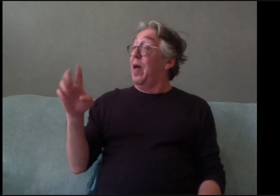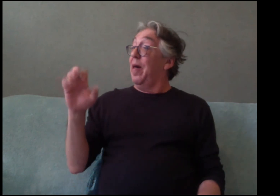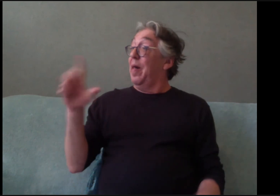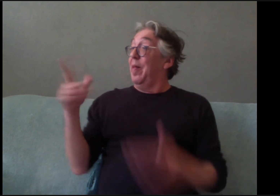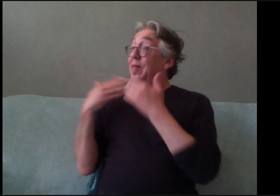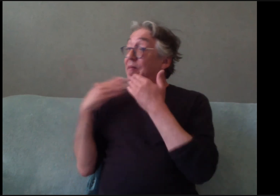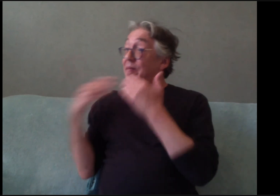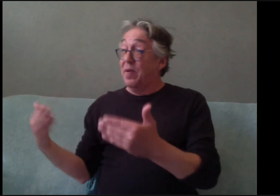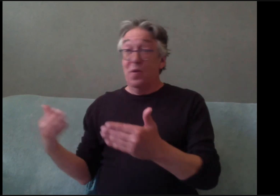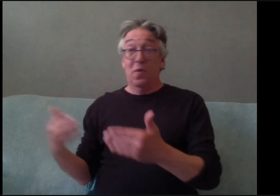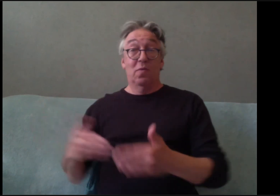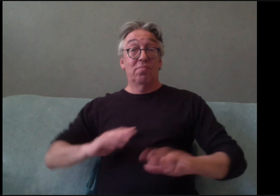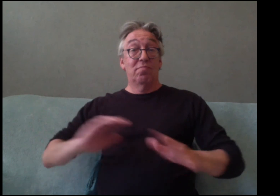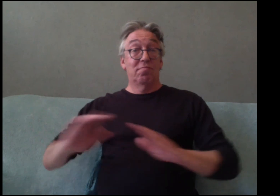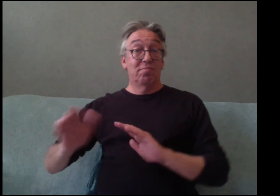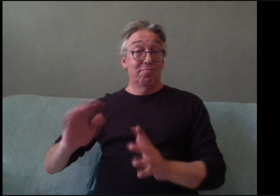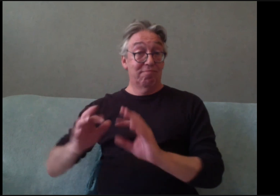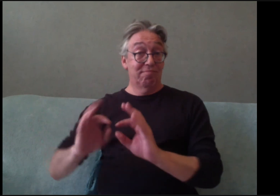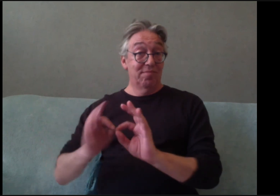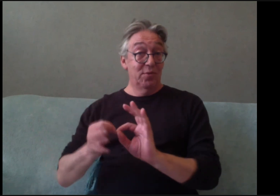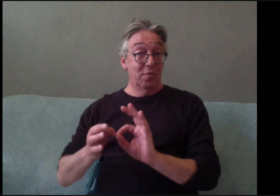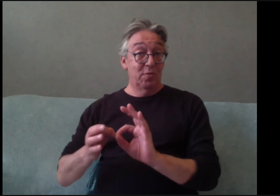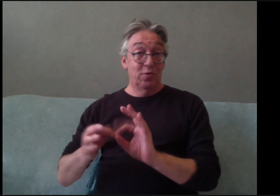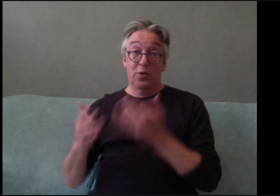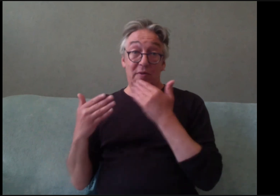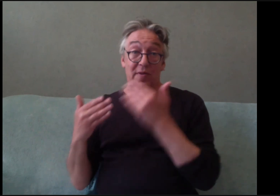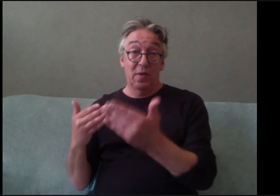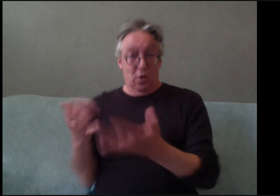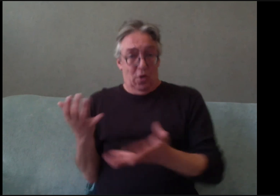We'll make the recording available in the next few days,